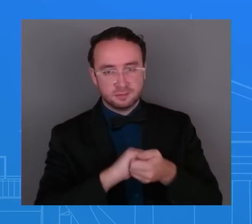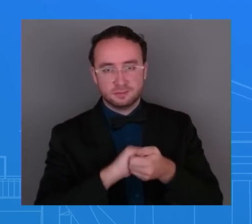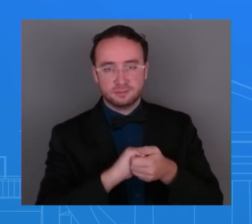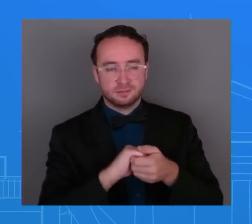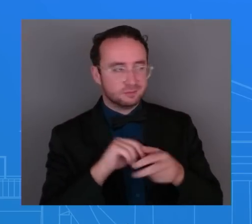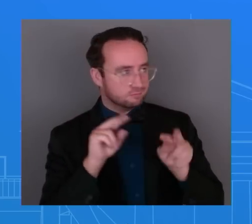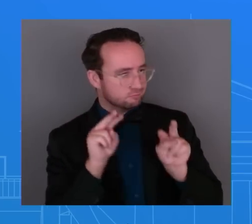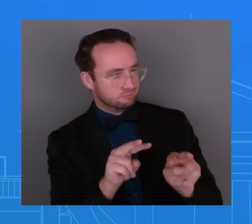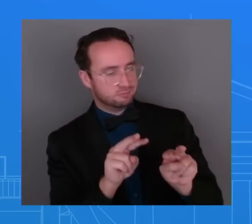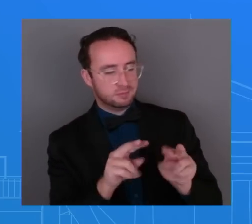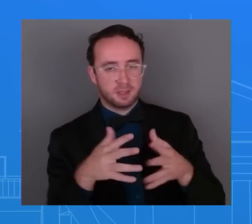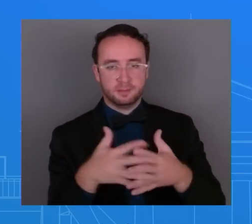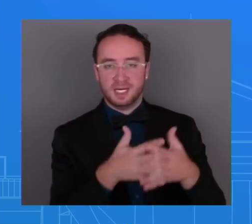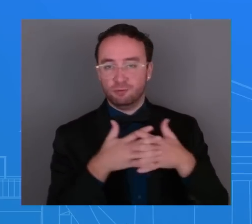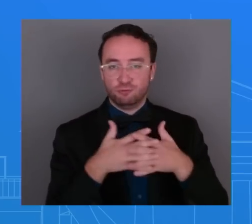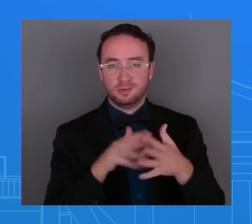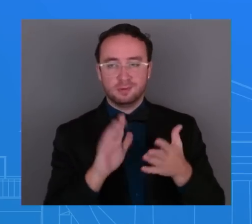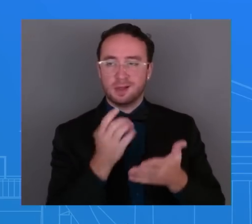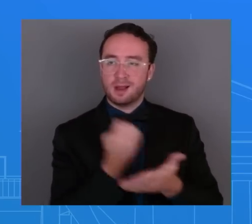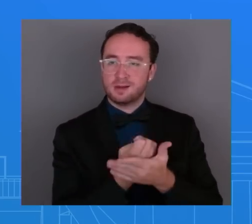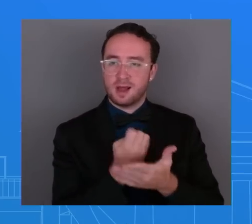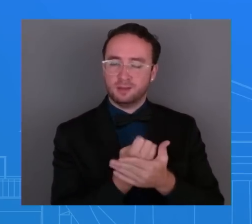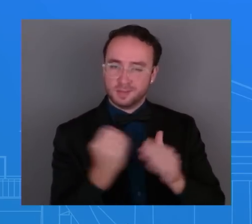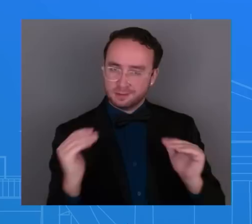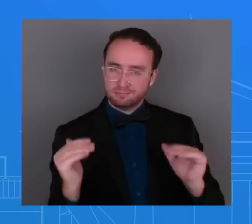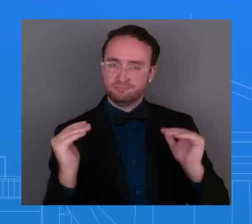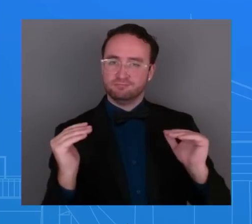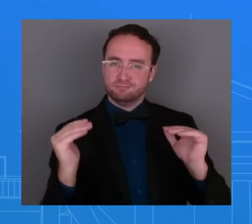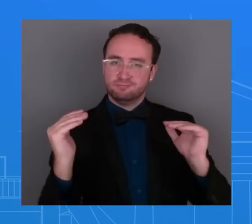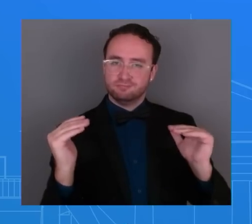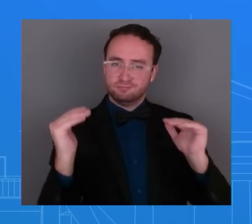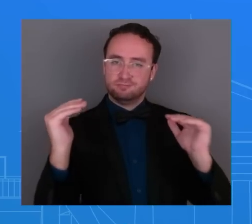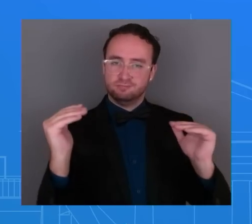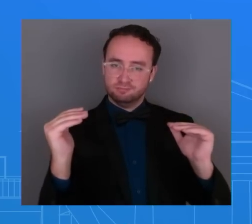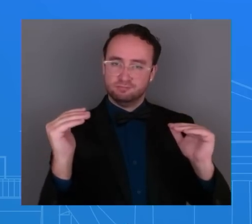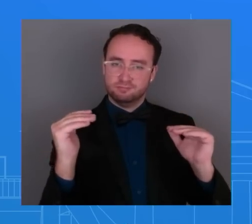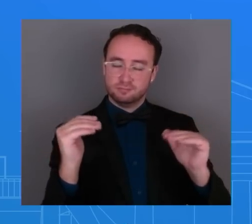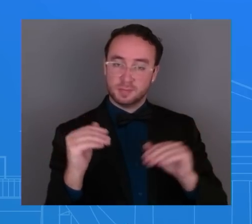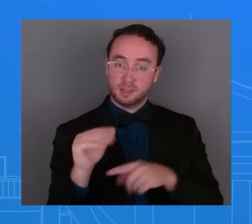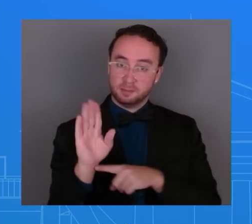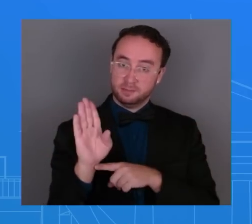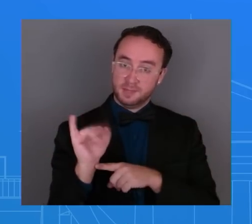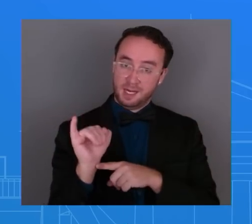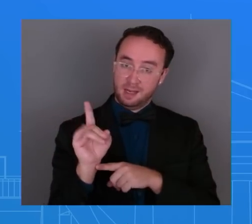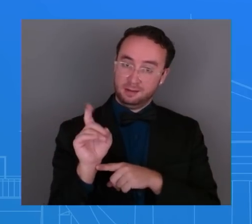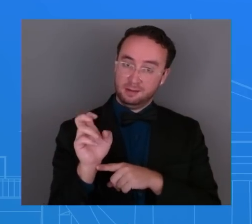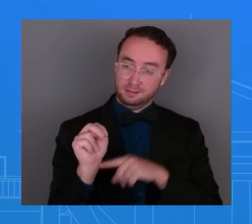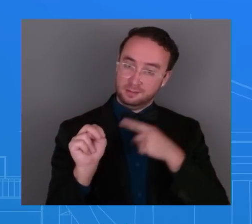The former administration did not have a plan to deal with the pandemic -- a comprehensive plan. This president put that forward